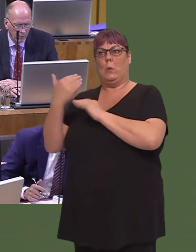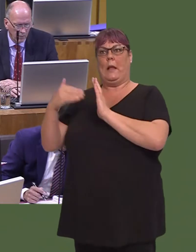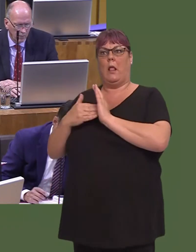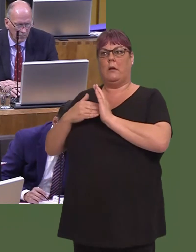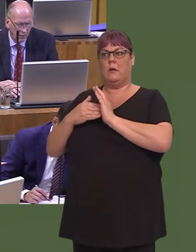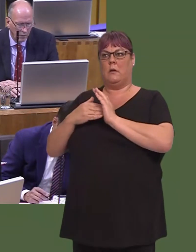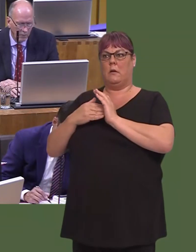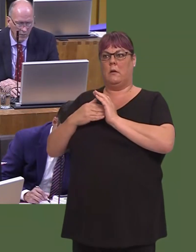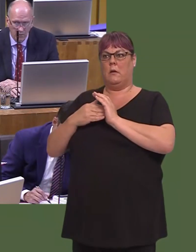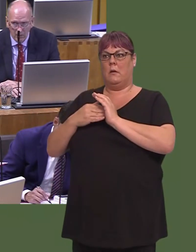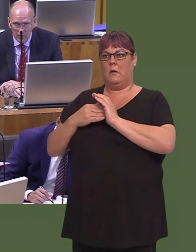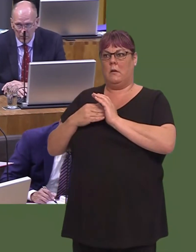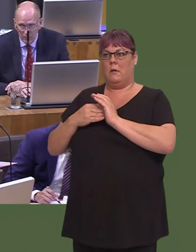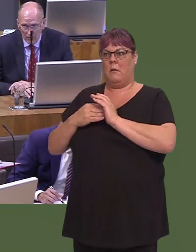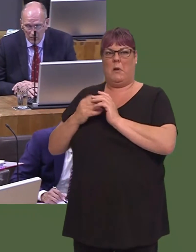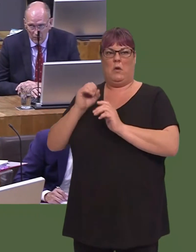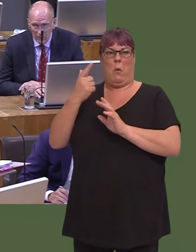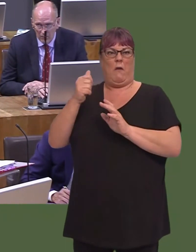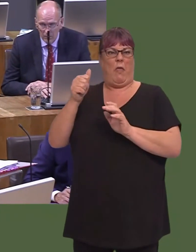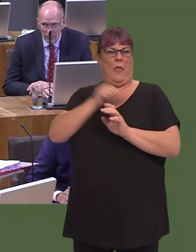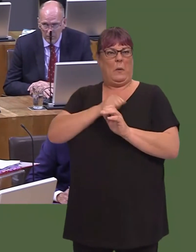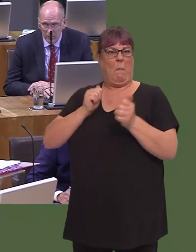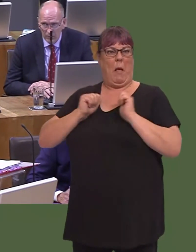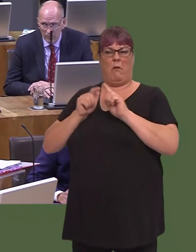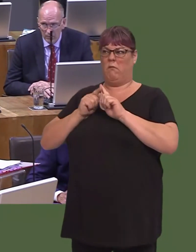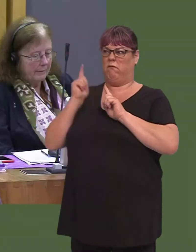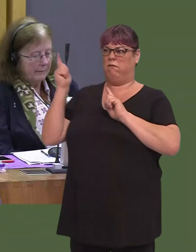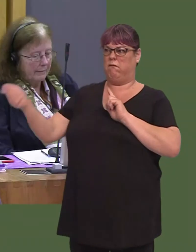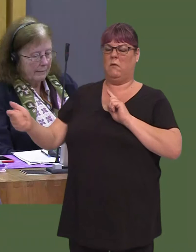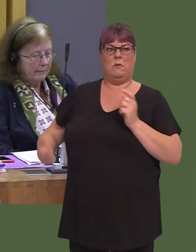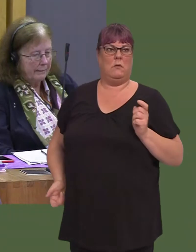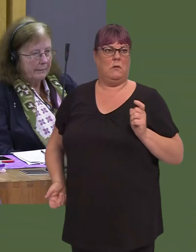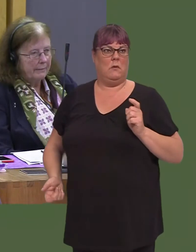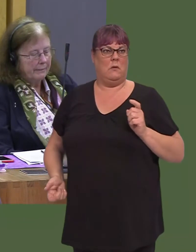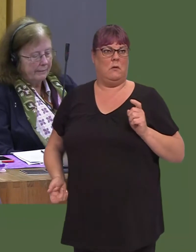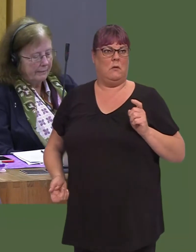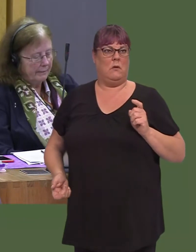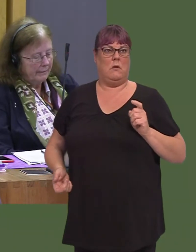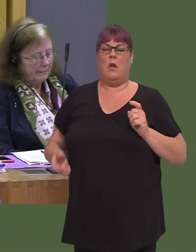between 2016 and 2018, and there were over 4,000 cases in Wales in 2017. So, would you